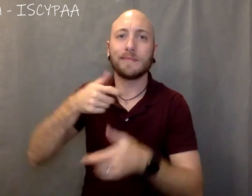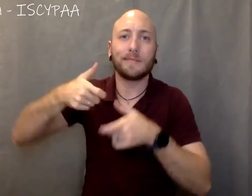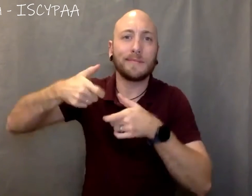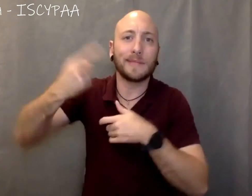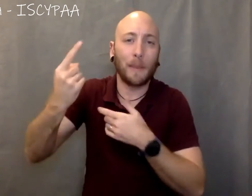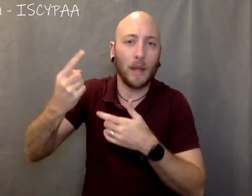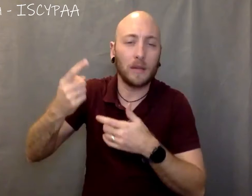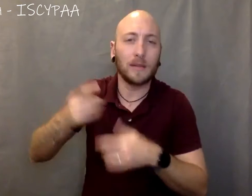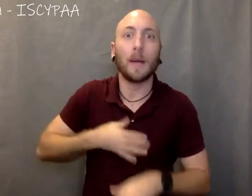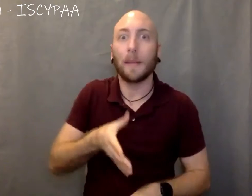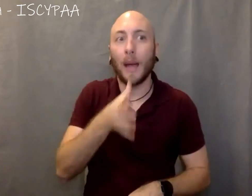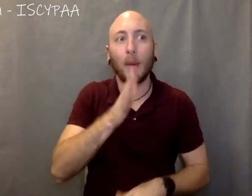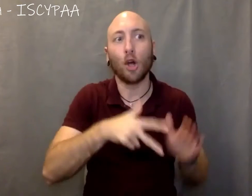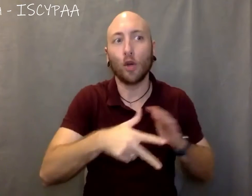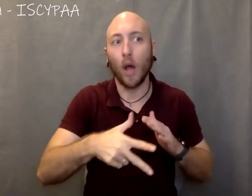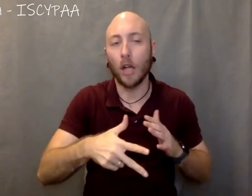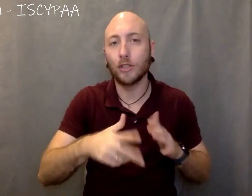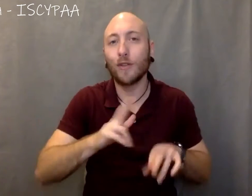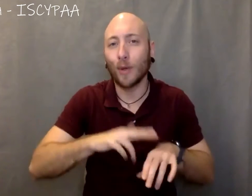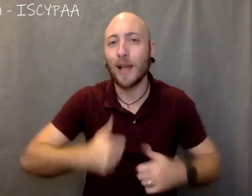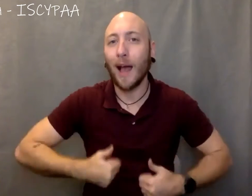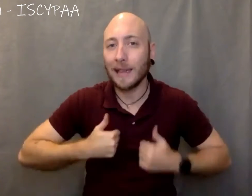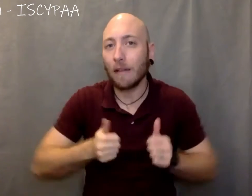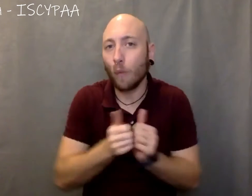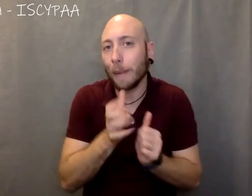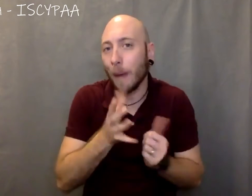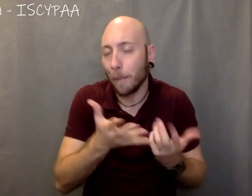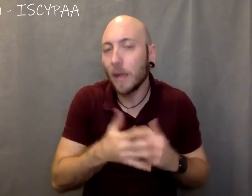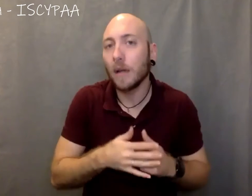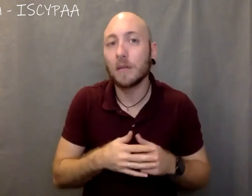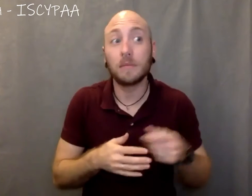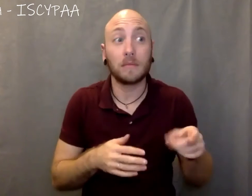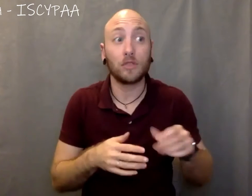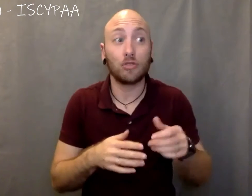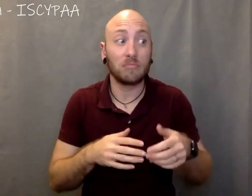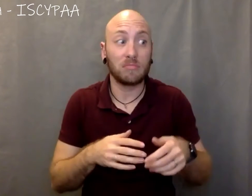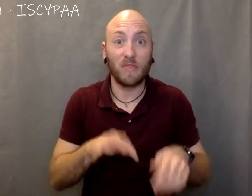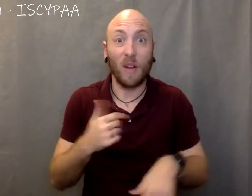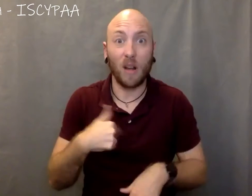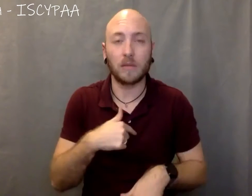cuz like I lived with my mom, and she caught us and that it happened a million times before,